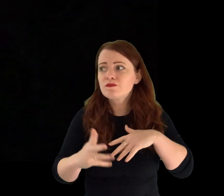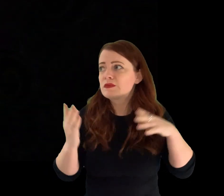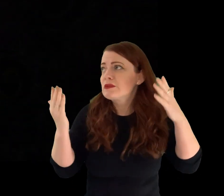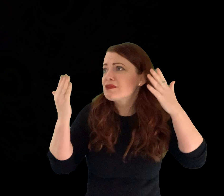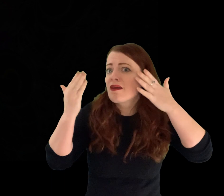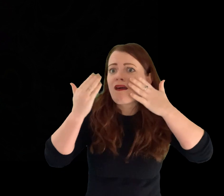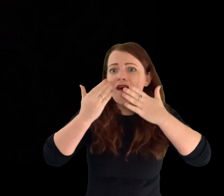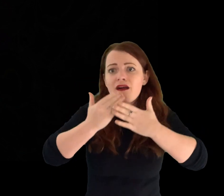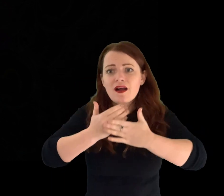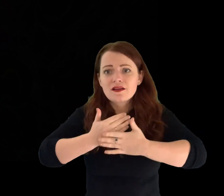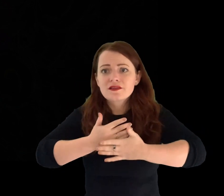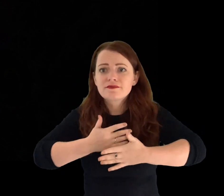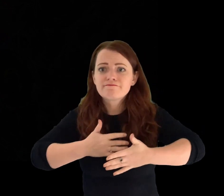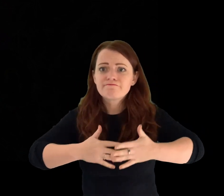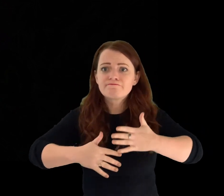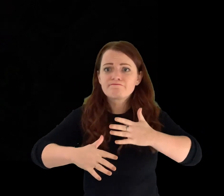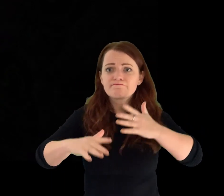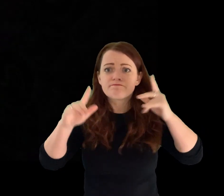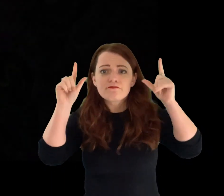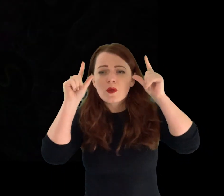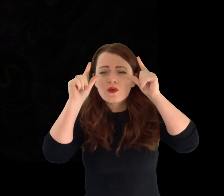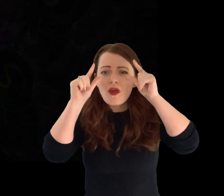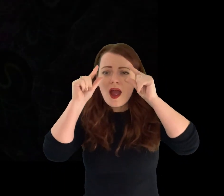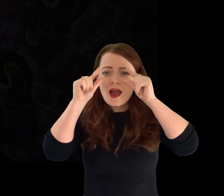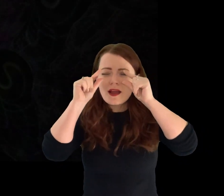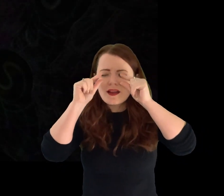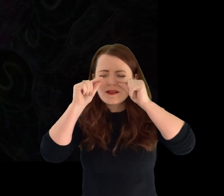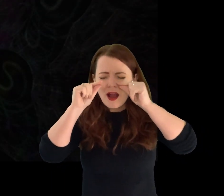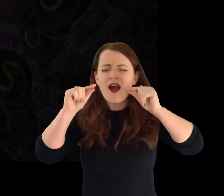Darkness complete But closing eyes there was light